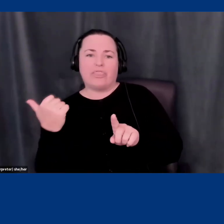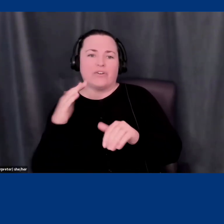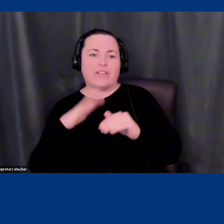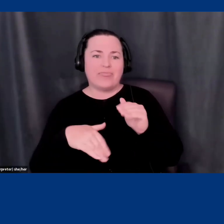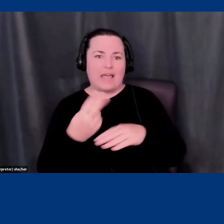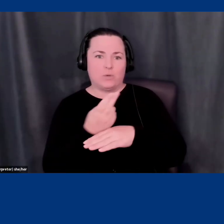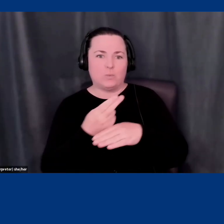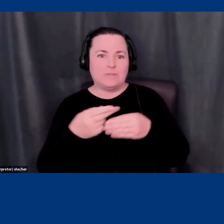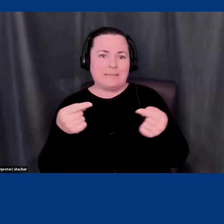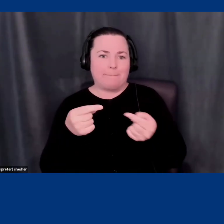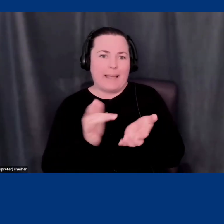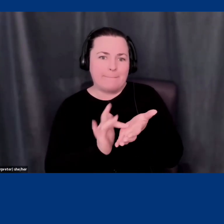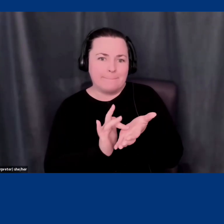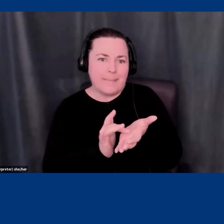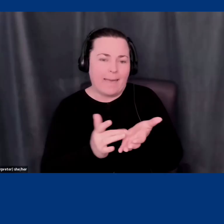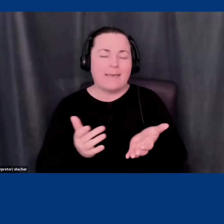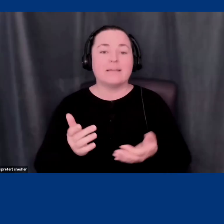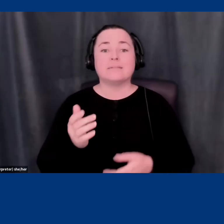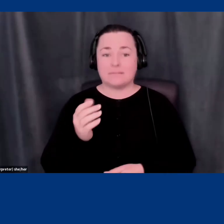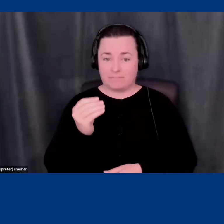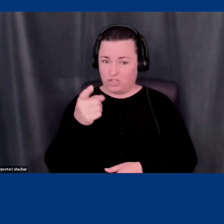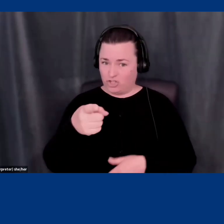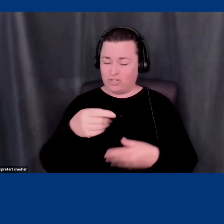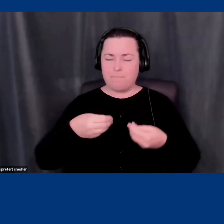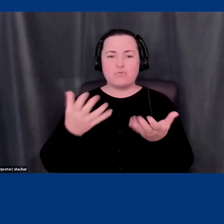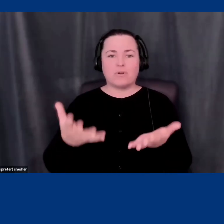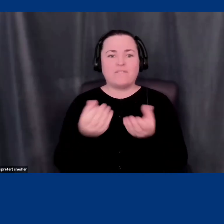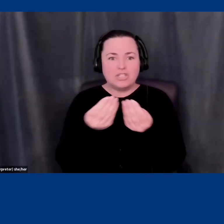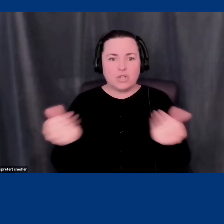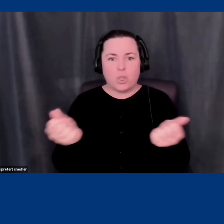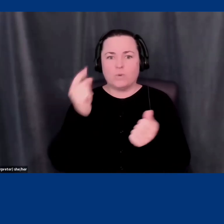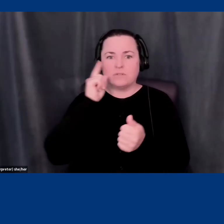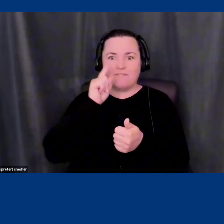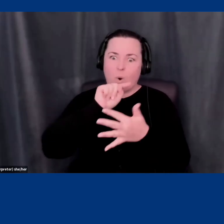pain meds. And she provided a solution to all of that and